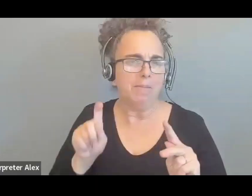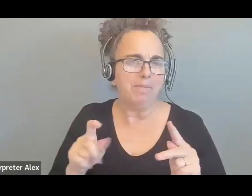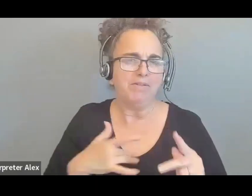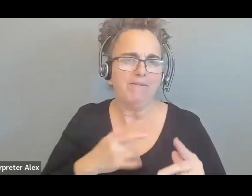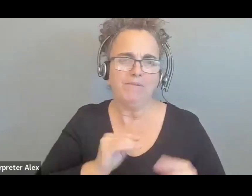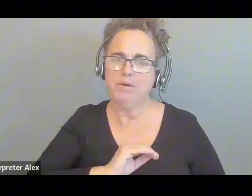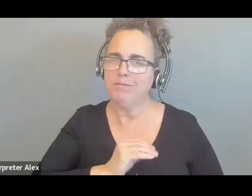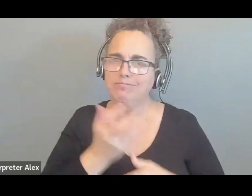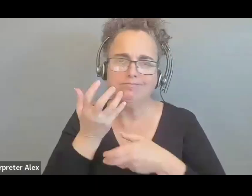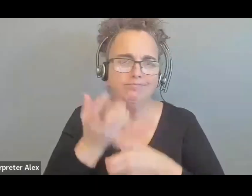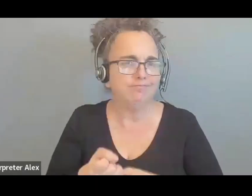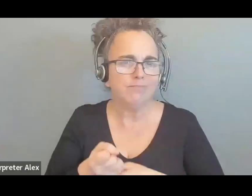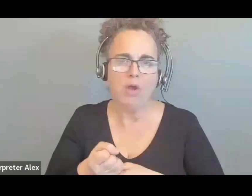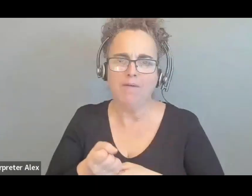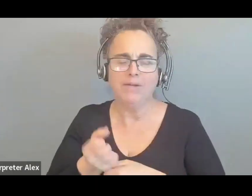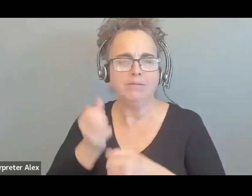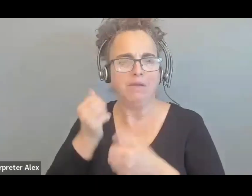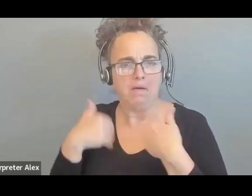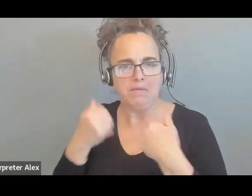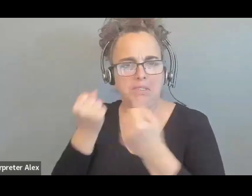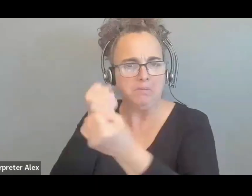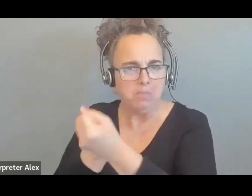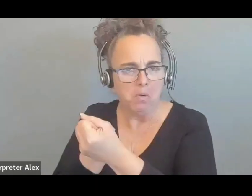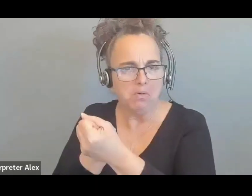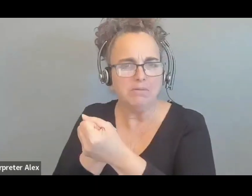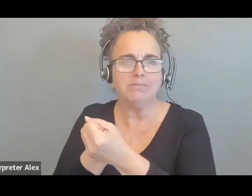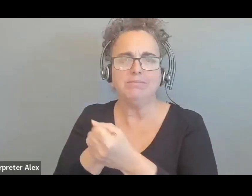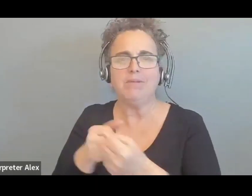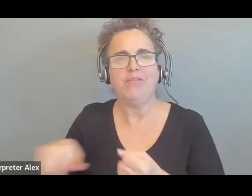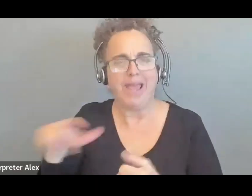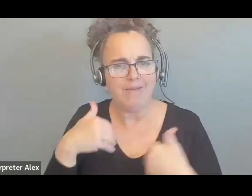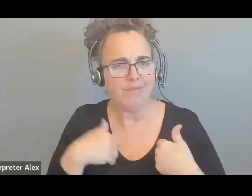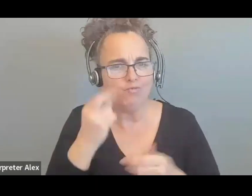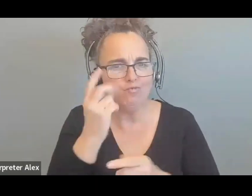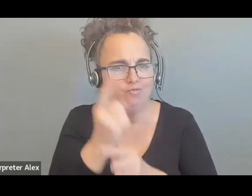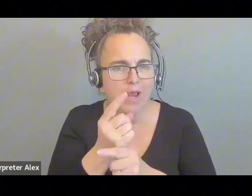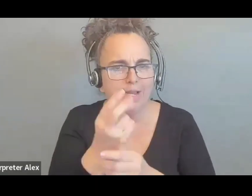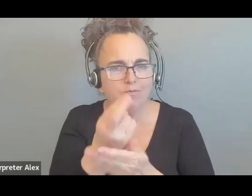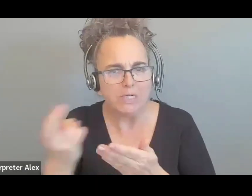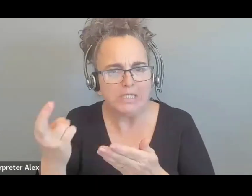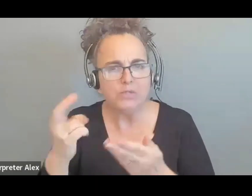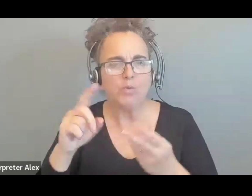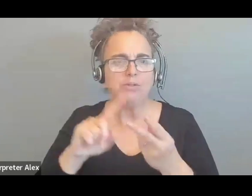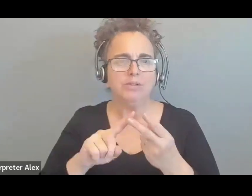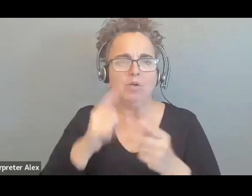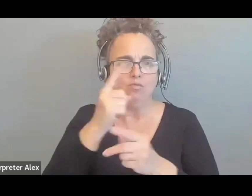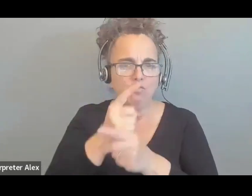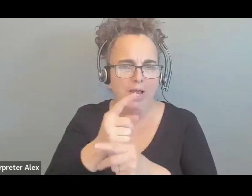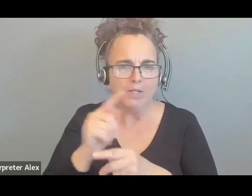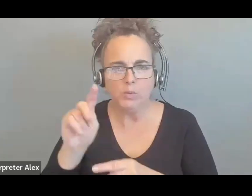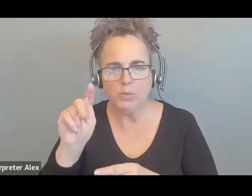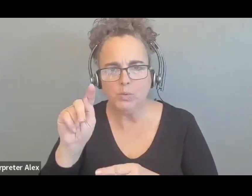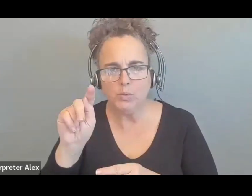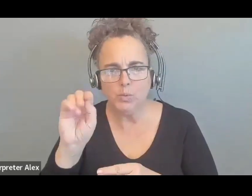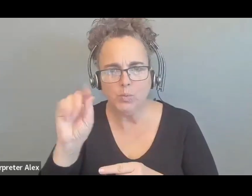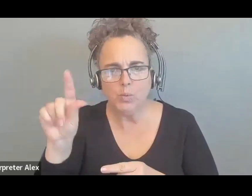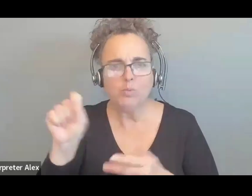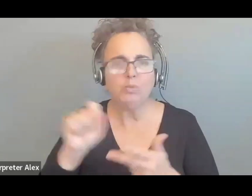fully, like they have the right resources and tools and confidence to do this work